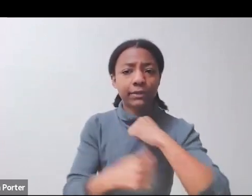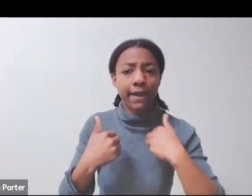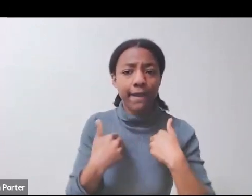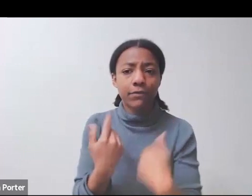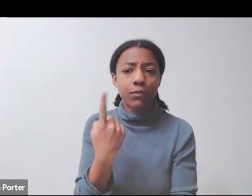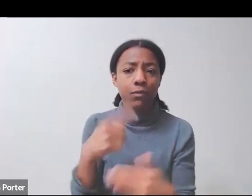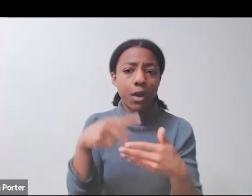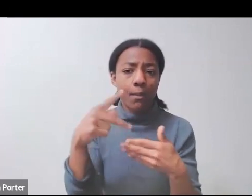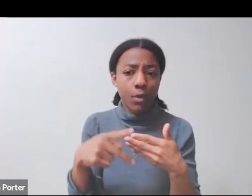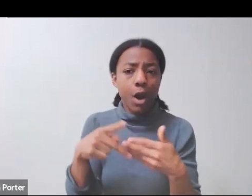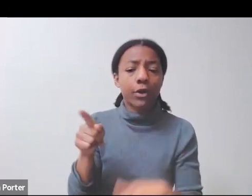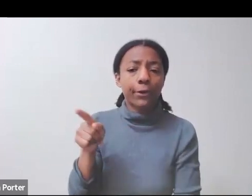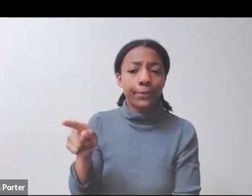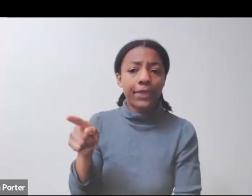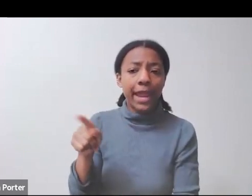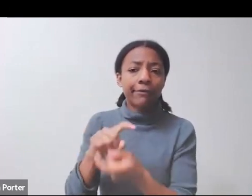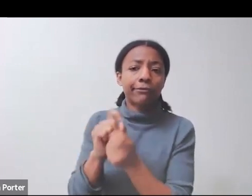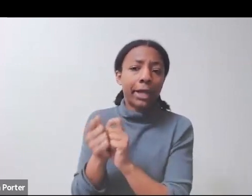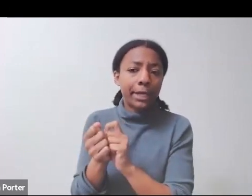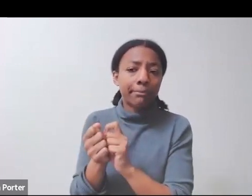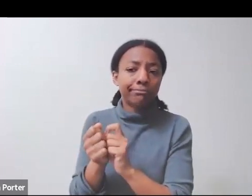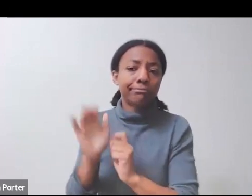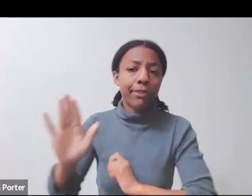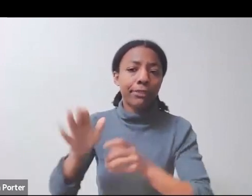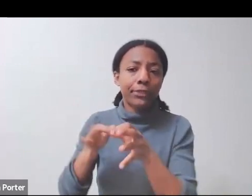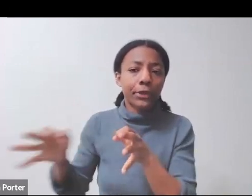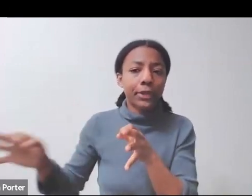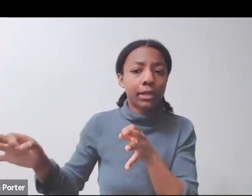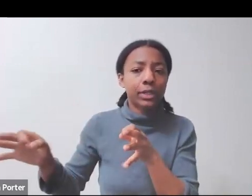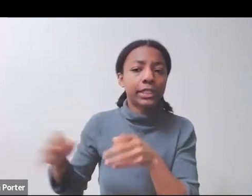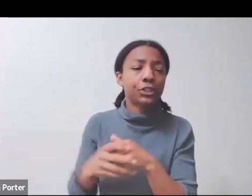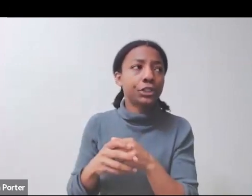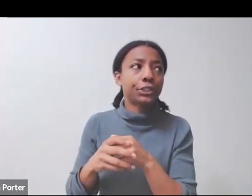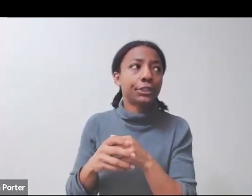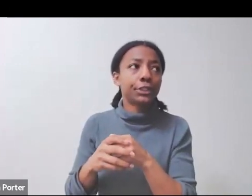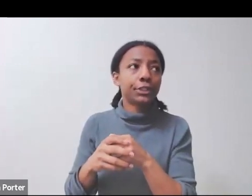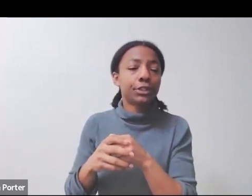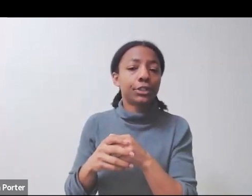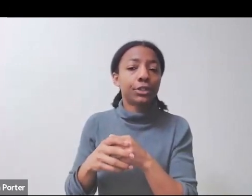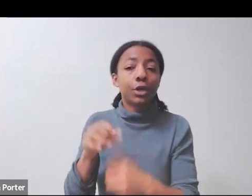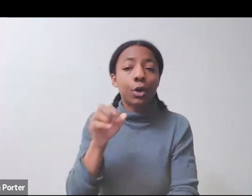They have adapted some of the language we used and then added language about, or is the environment disabling you,